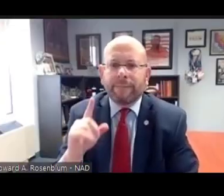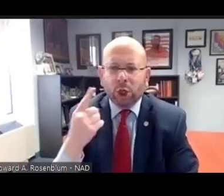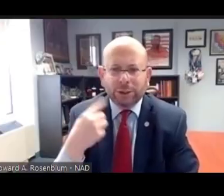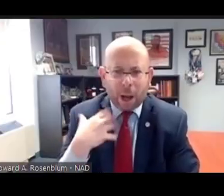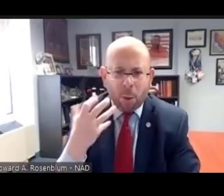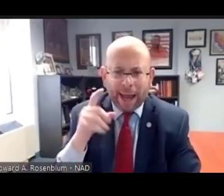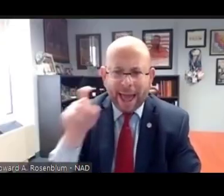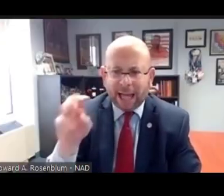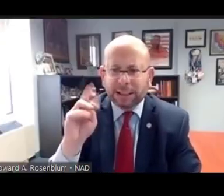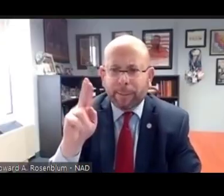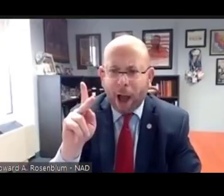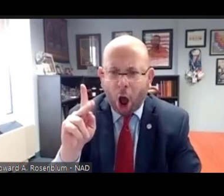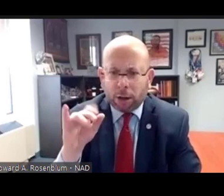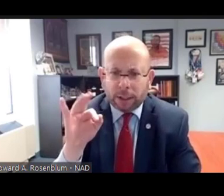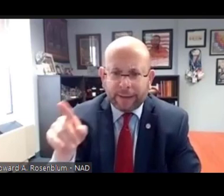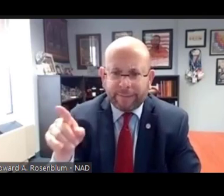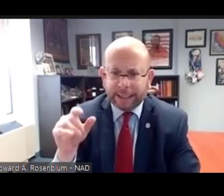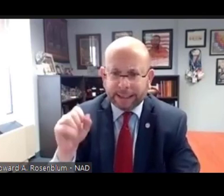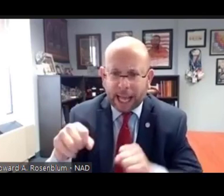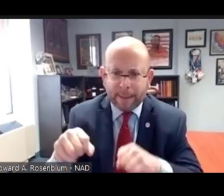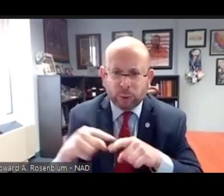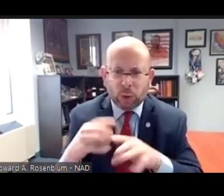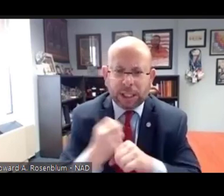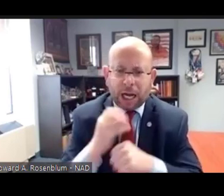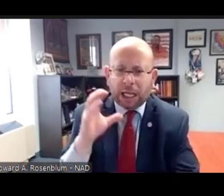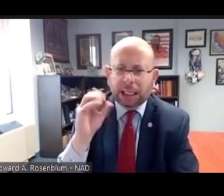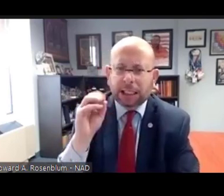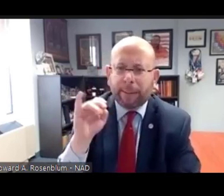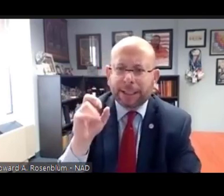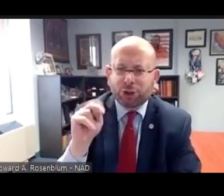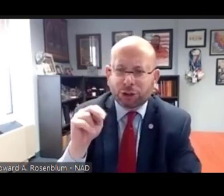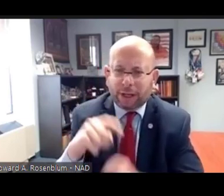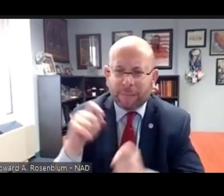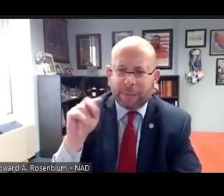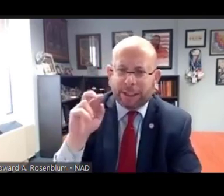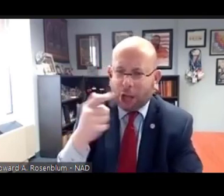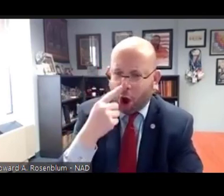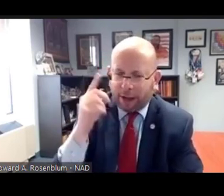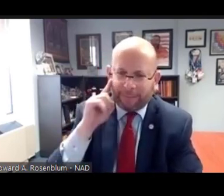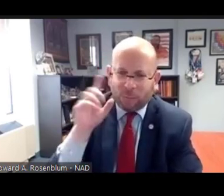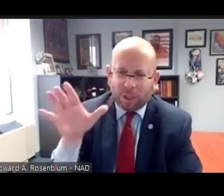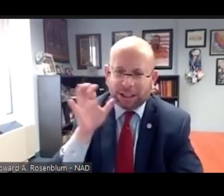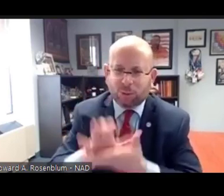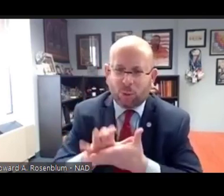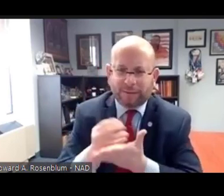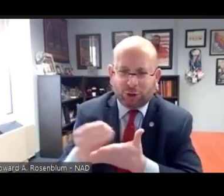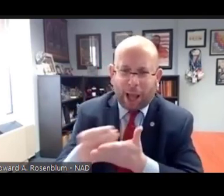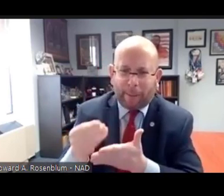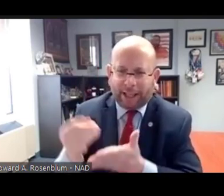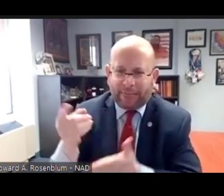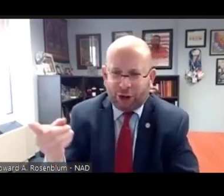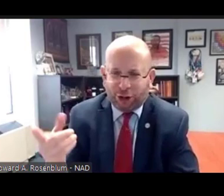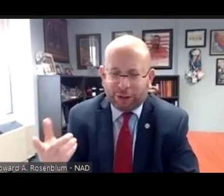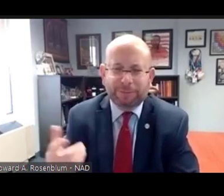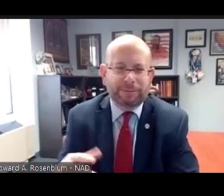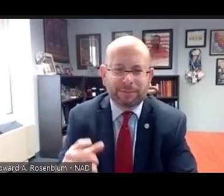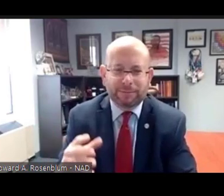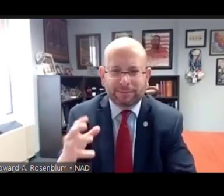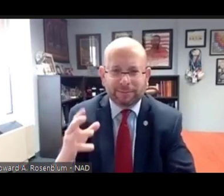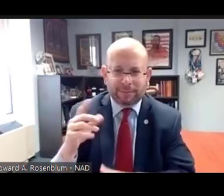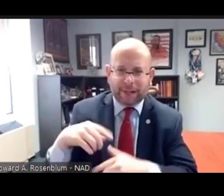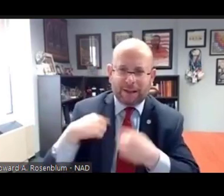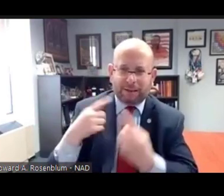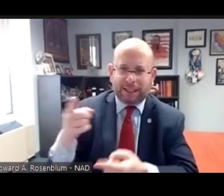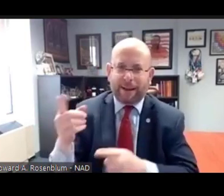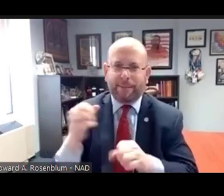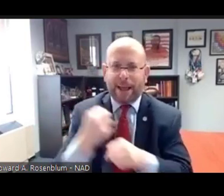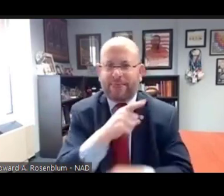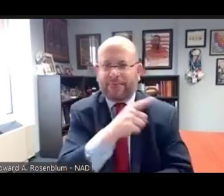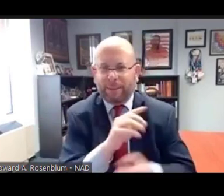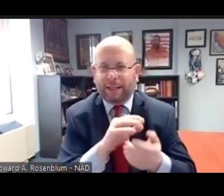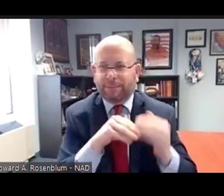Firstly, I would like to ask Mark, if he is able to maybe earn a commission from his wife shopping